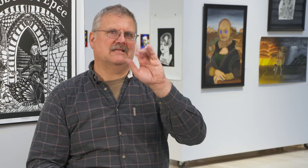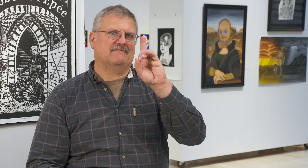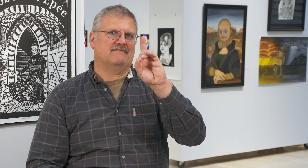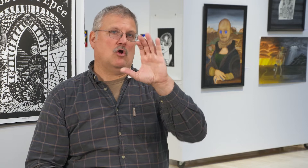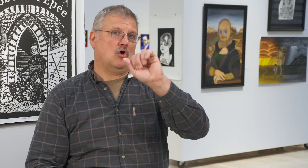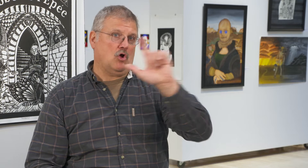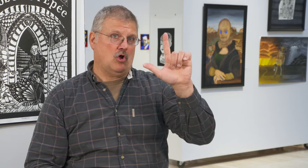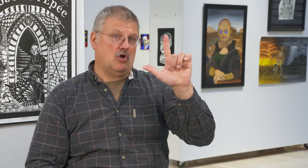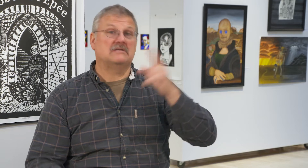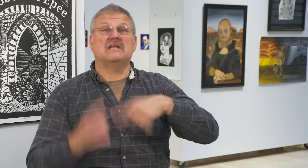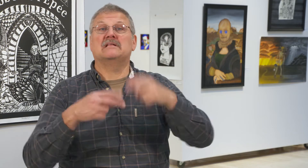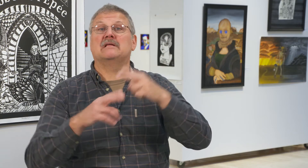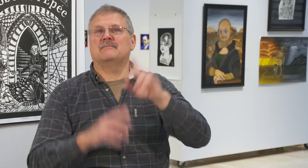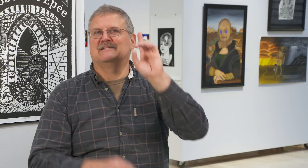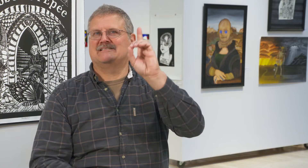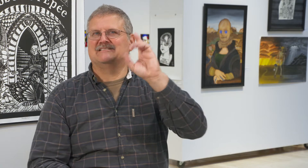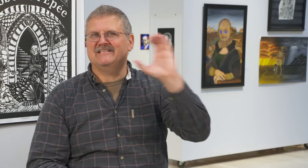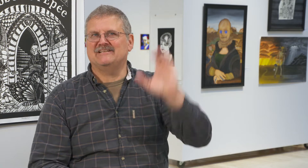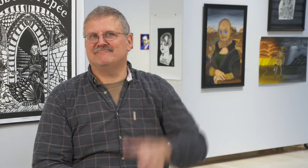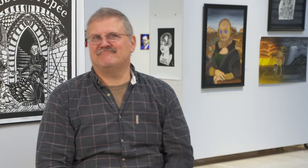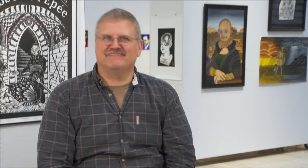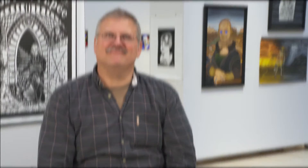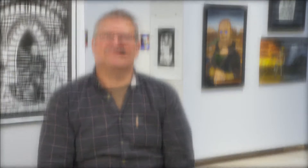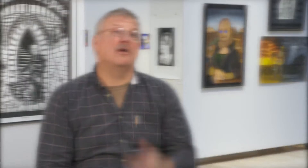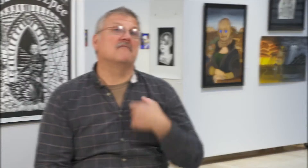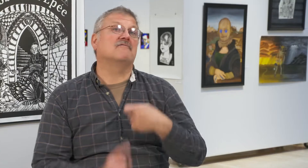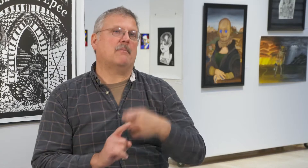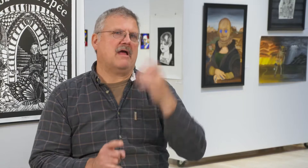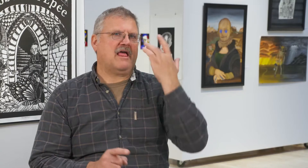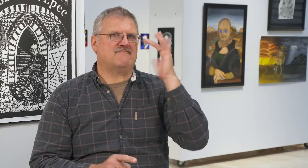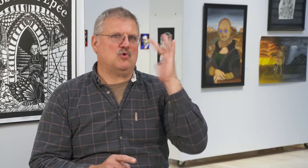My name is David Call. This is my sign name "DC".